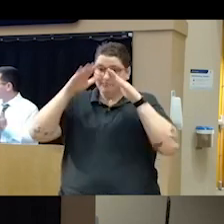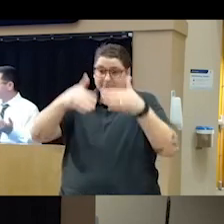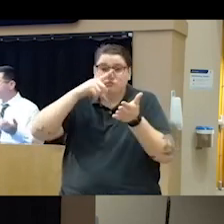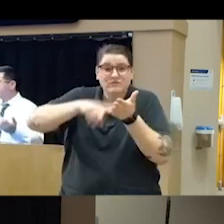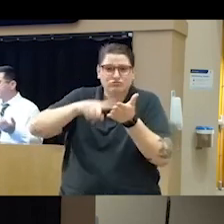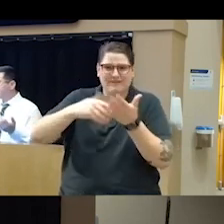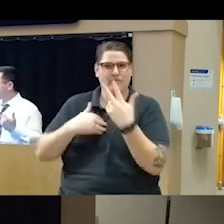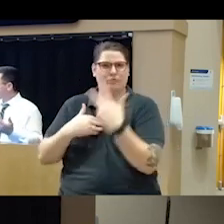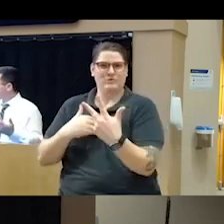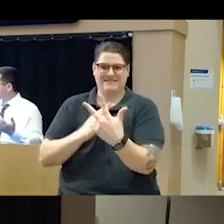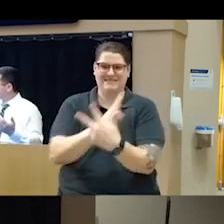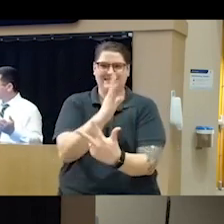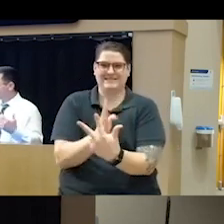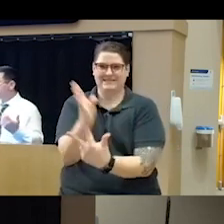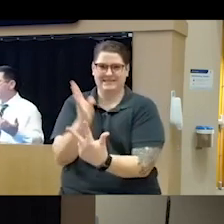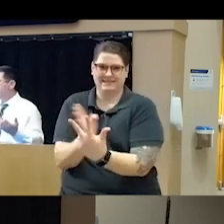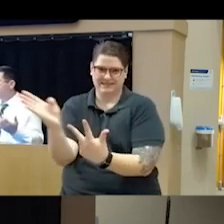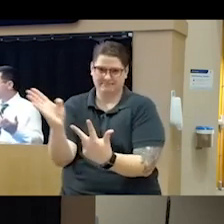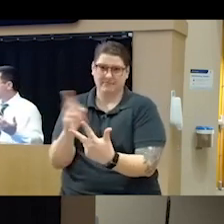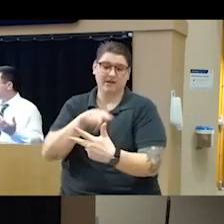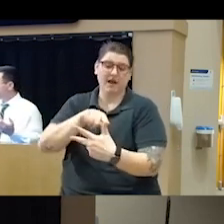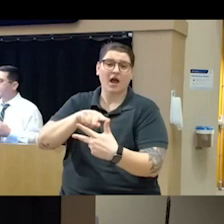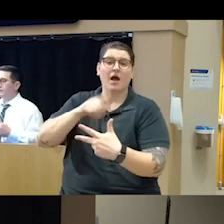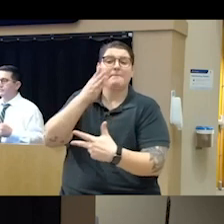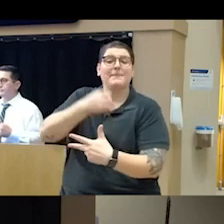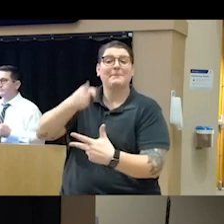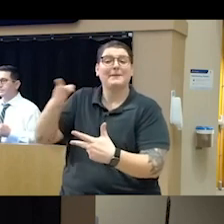research I'm not going to be talking too much about our brain blood-brain barrier research